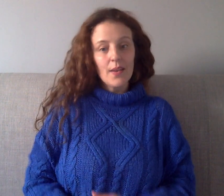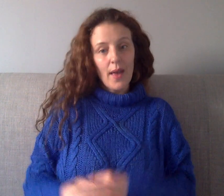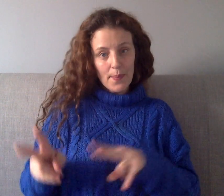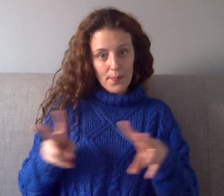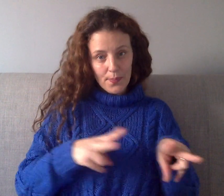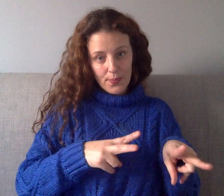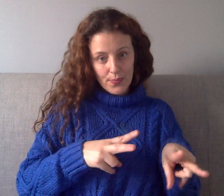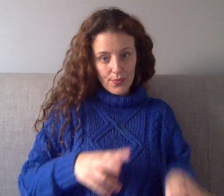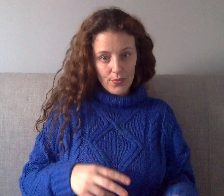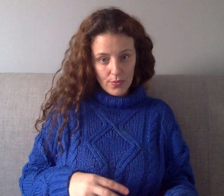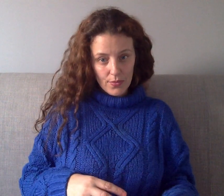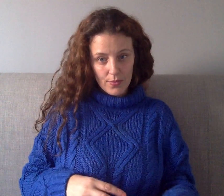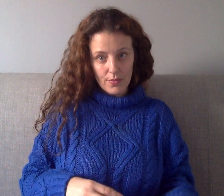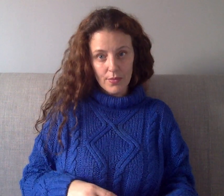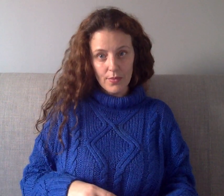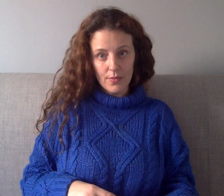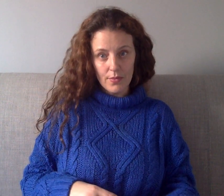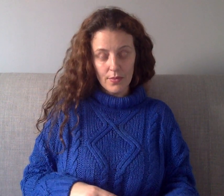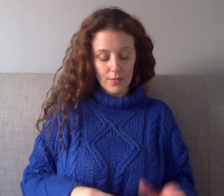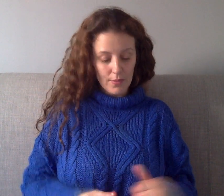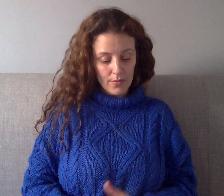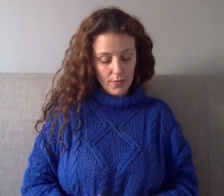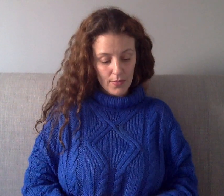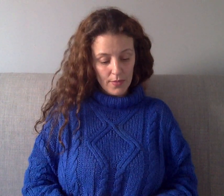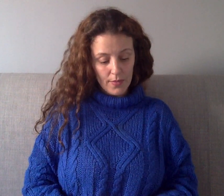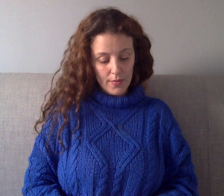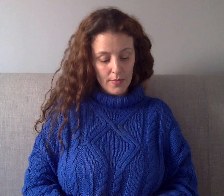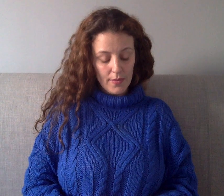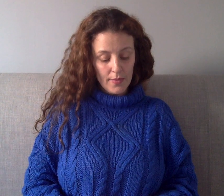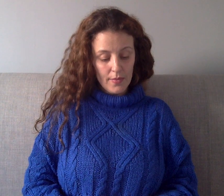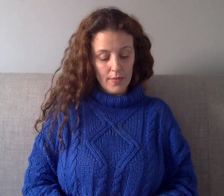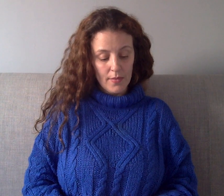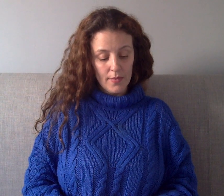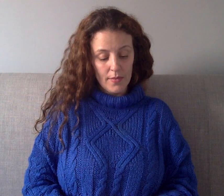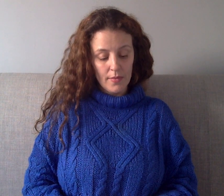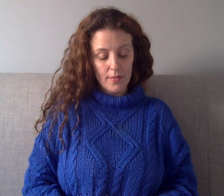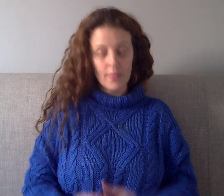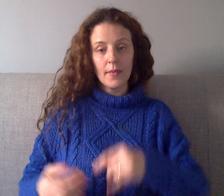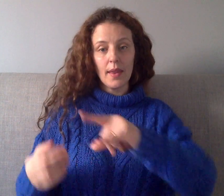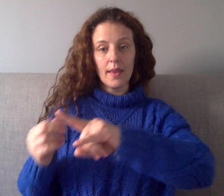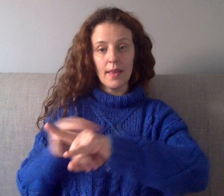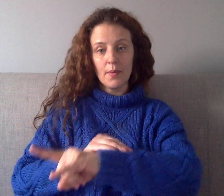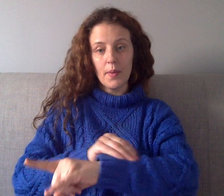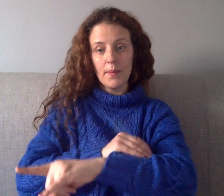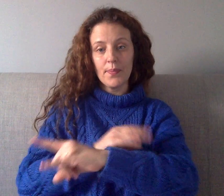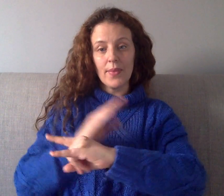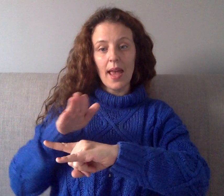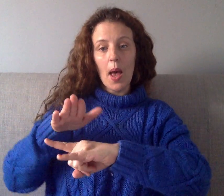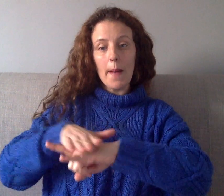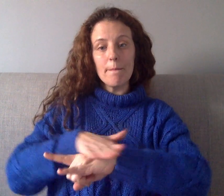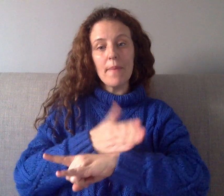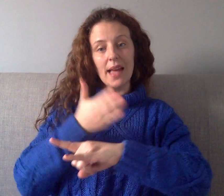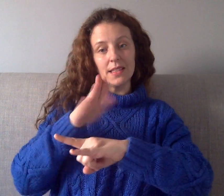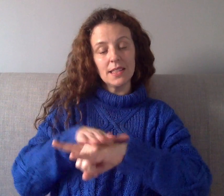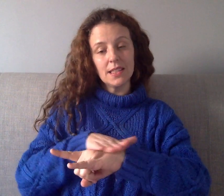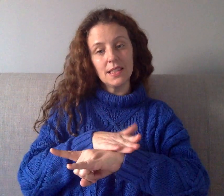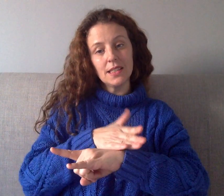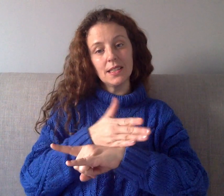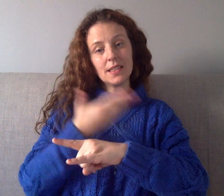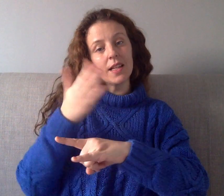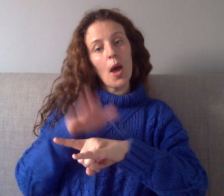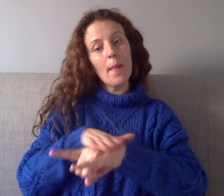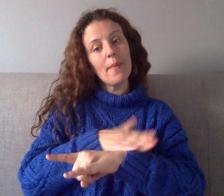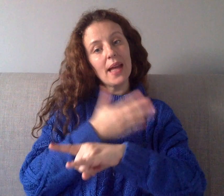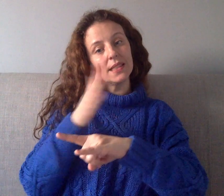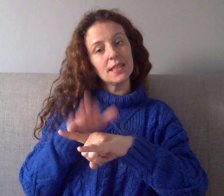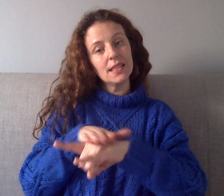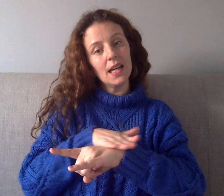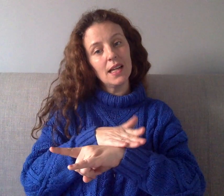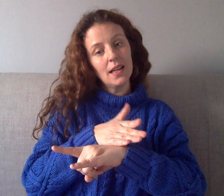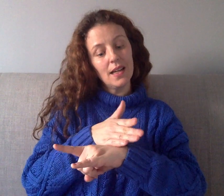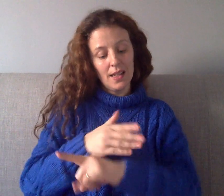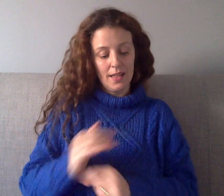PET